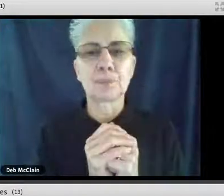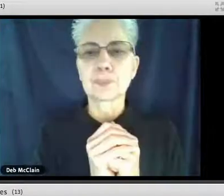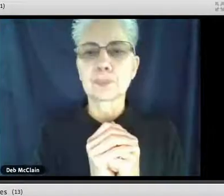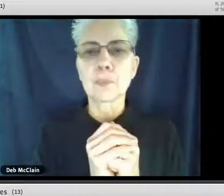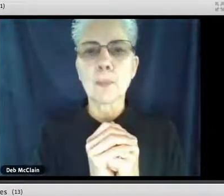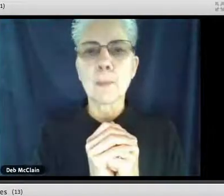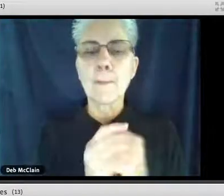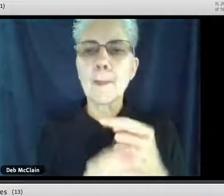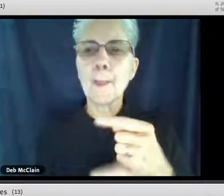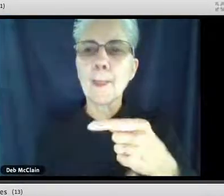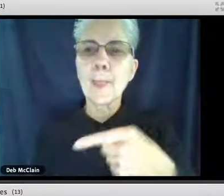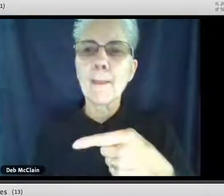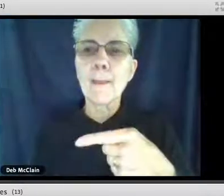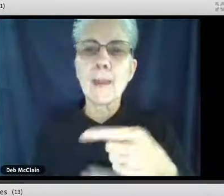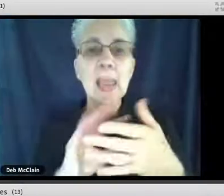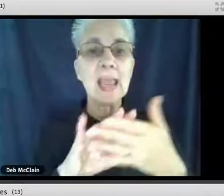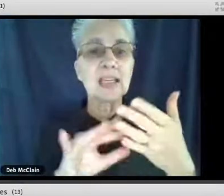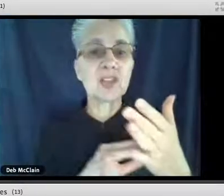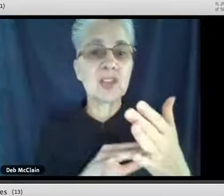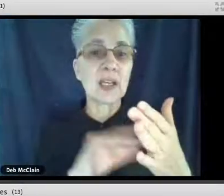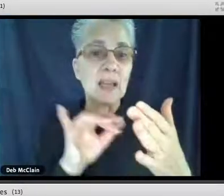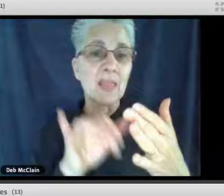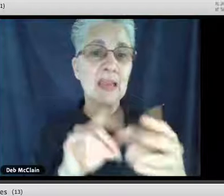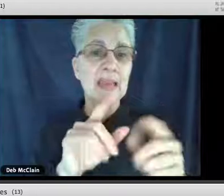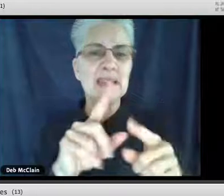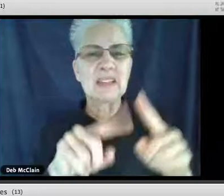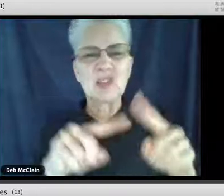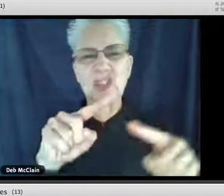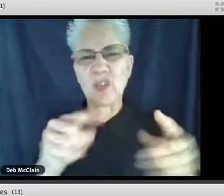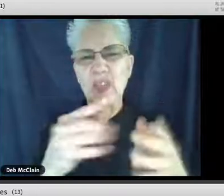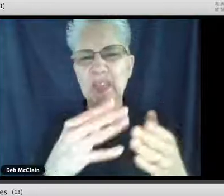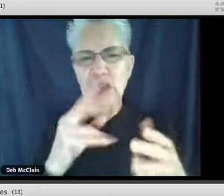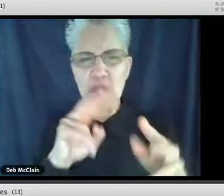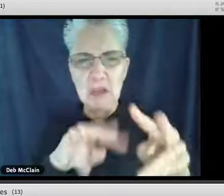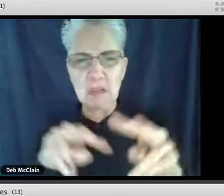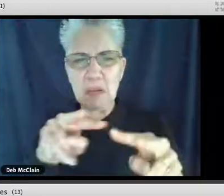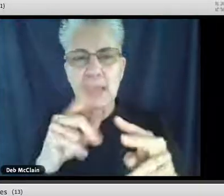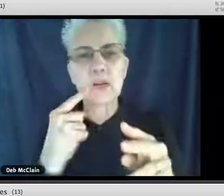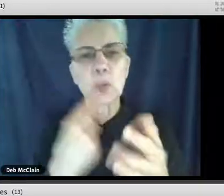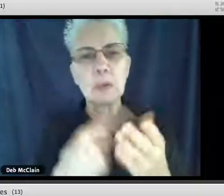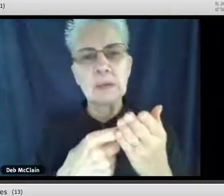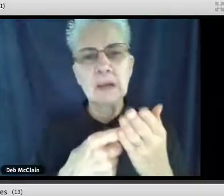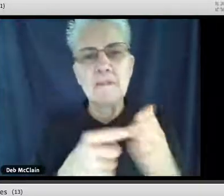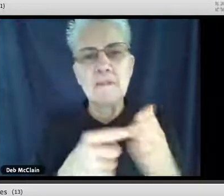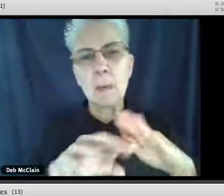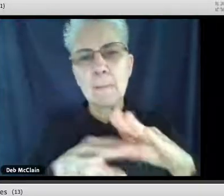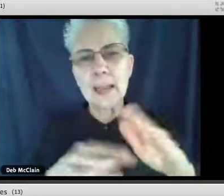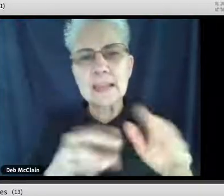So the agenda today looks... It's a lot of different stuff. We are going to cover the basics and give you a good overview,